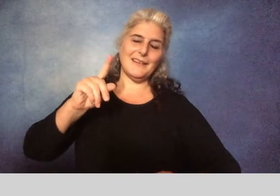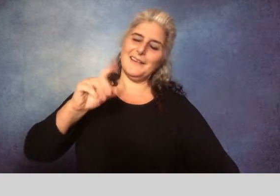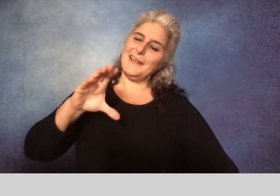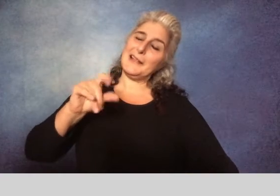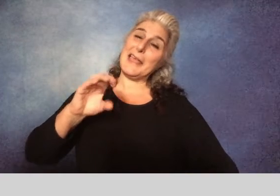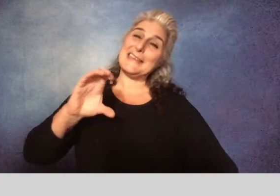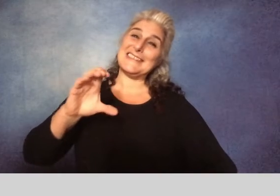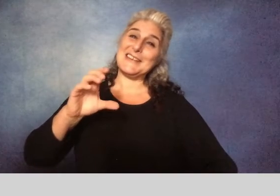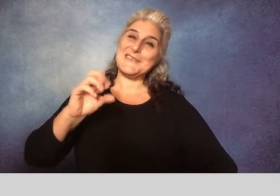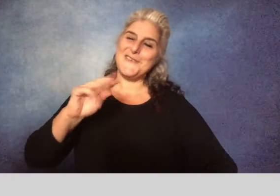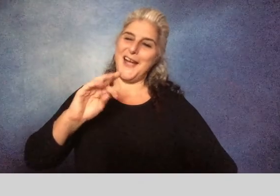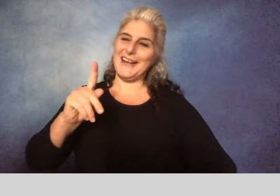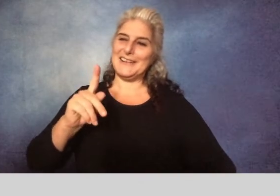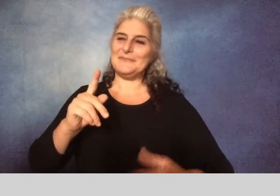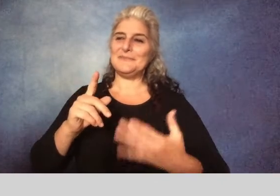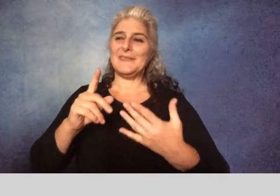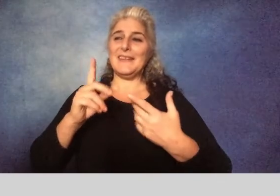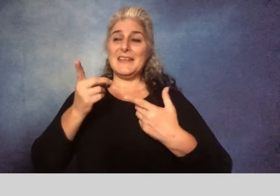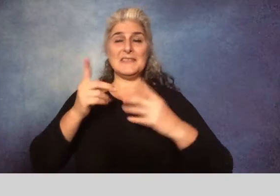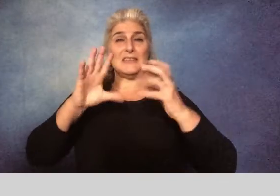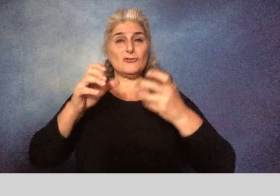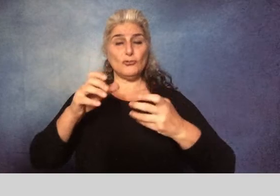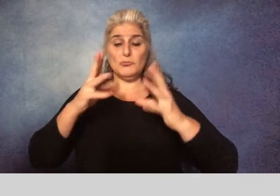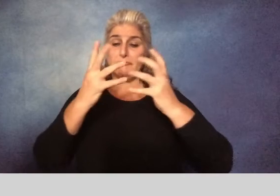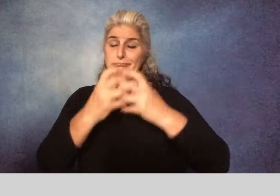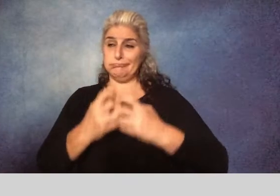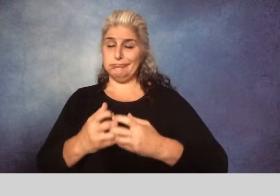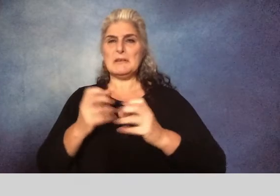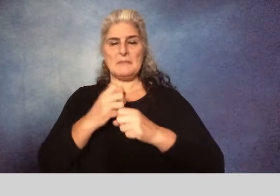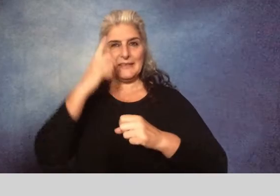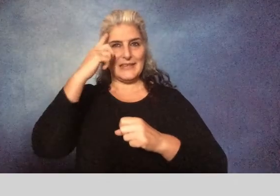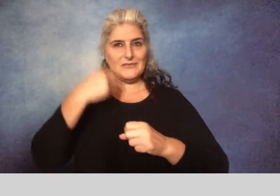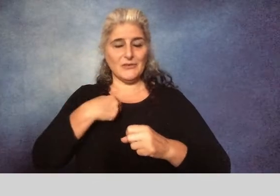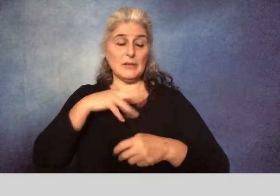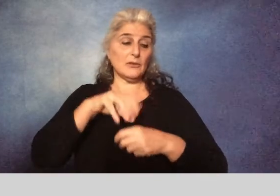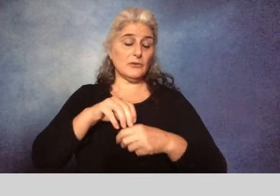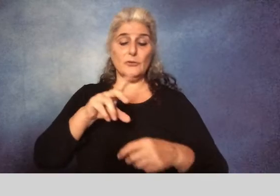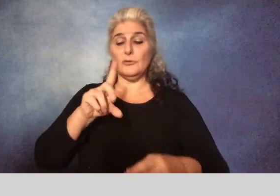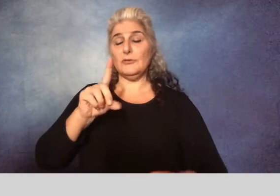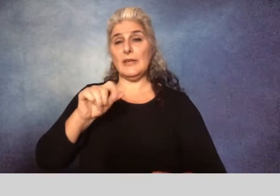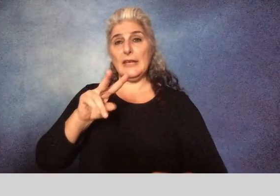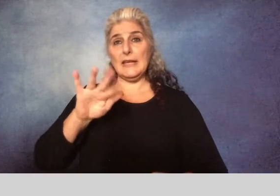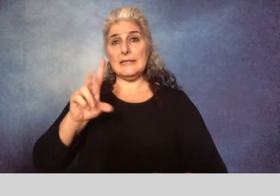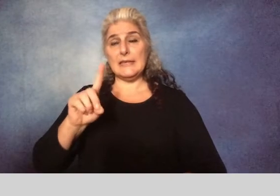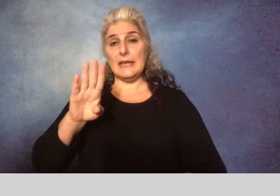This grouping makes a bit of sense to me. And this genre includes albums by David Bowie, The Deftones and Robert Plant.